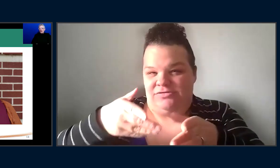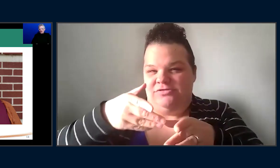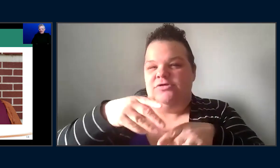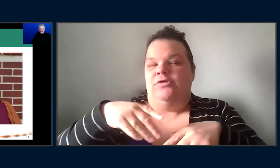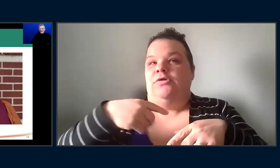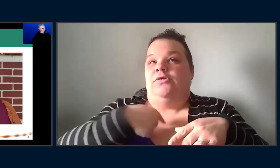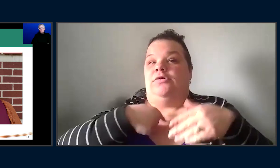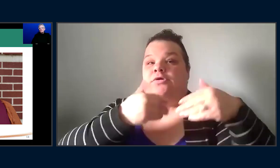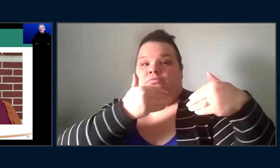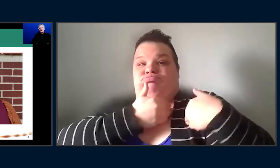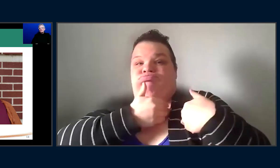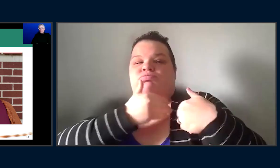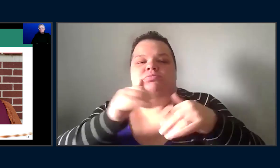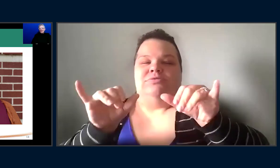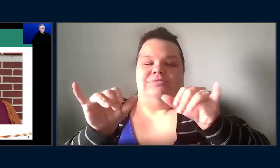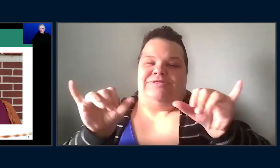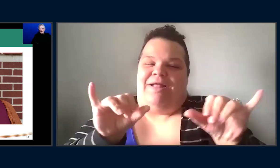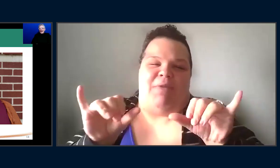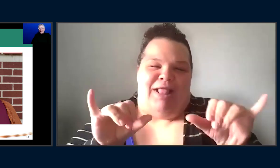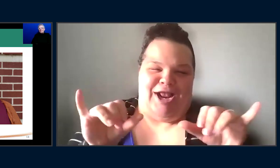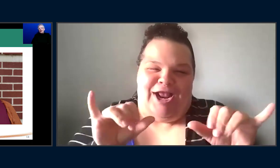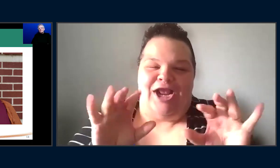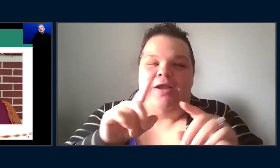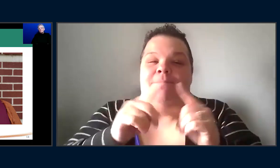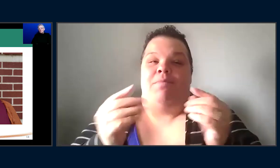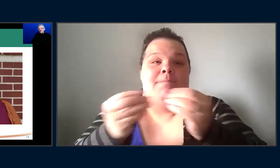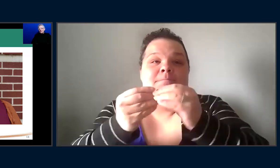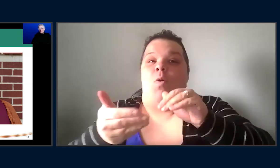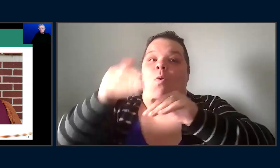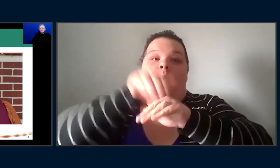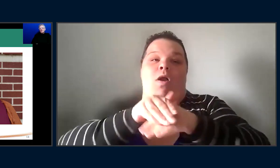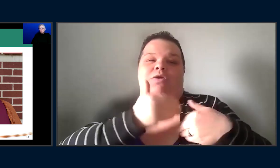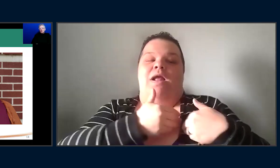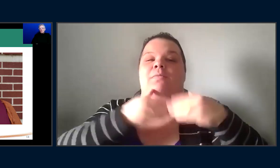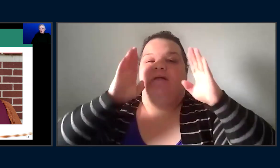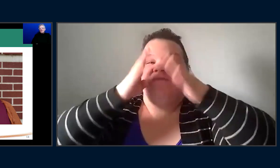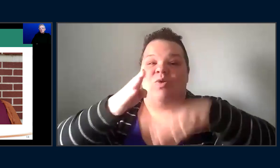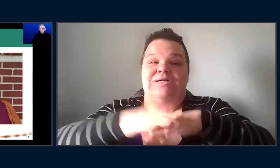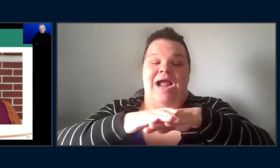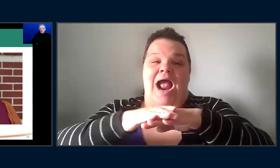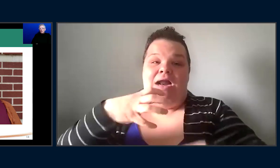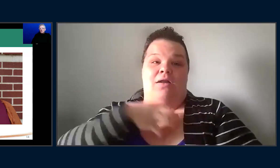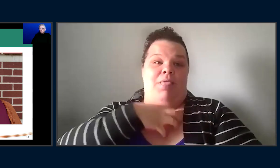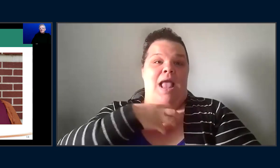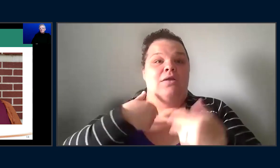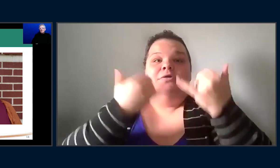I am now the department specialist. So I do have a new job title. And my responsibilities are similar. But I do have a little bit